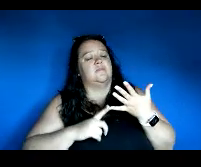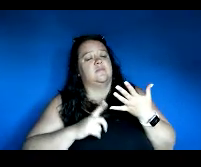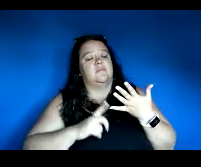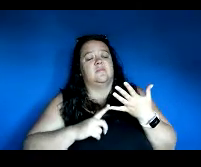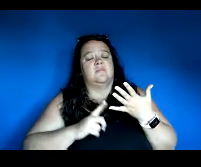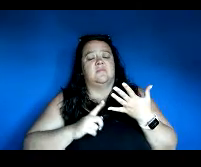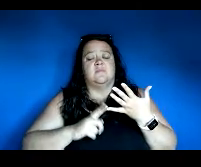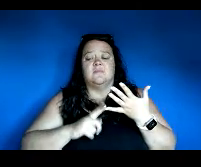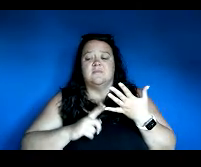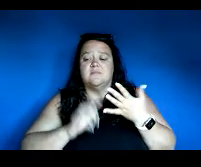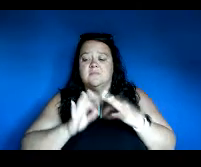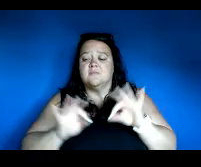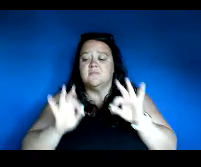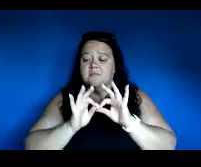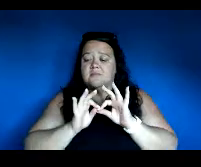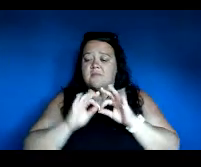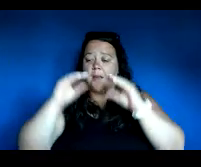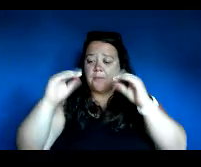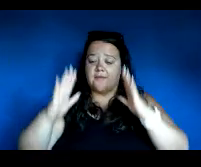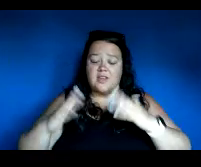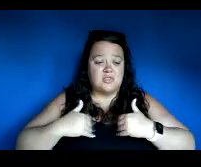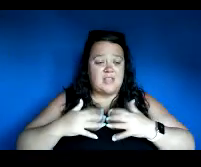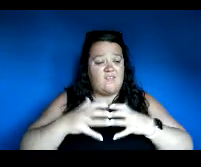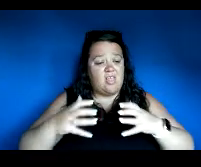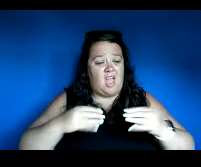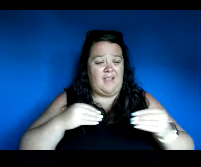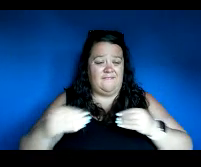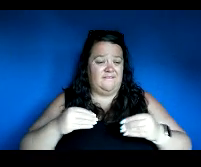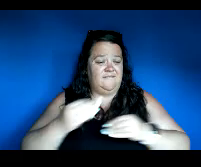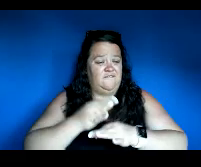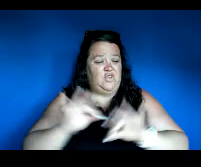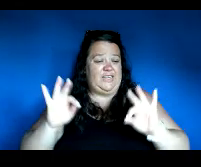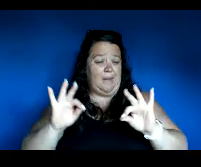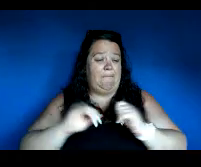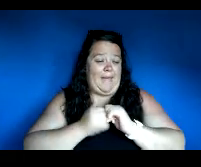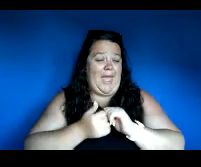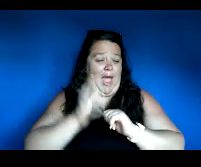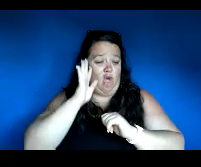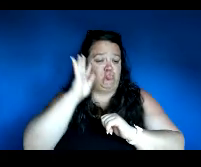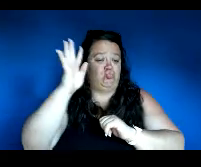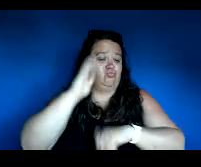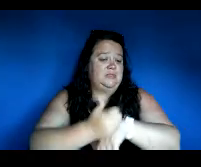is that professors have a lot of leeway in terms of how they design their courses and how they present the information.